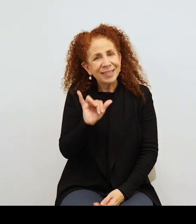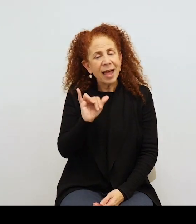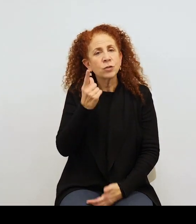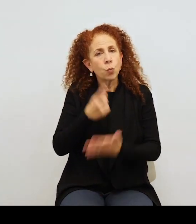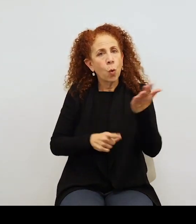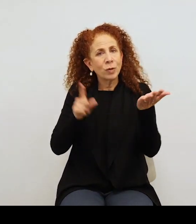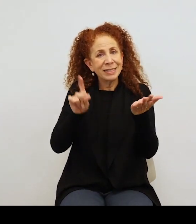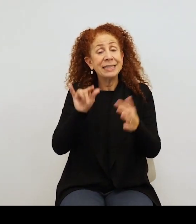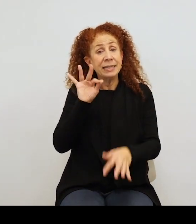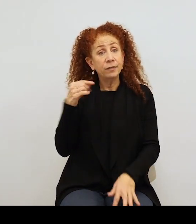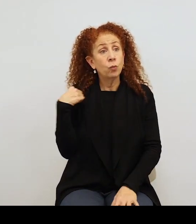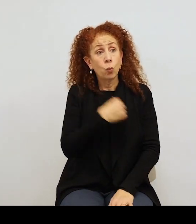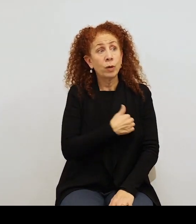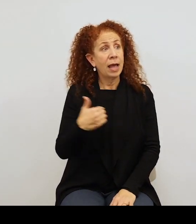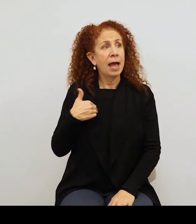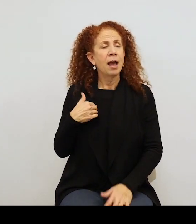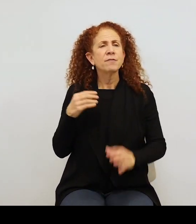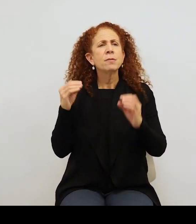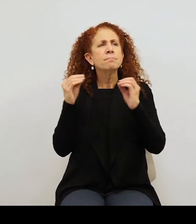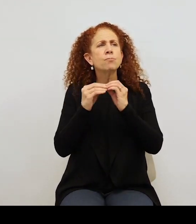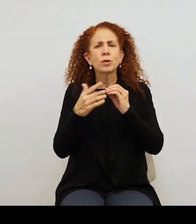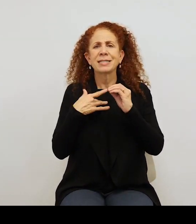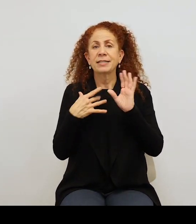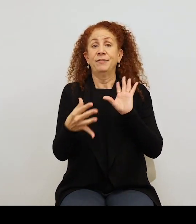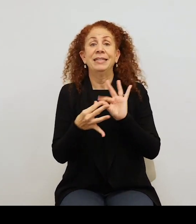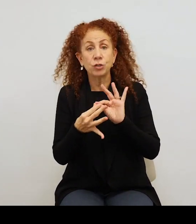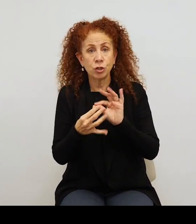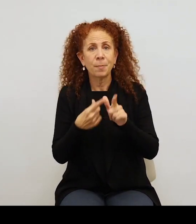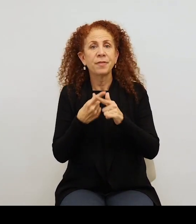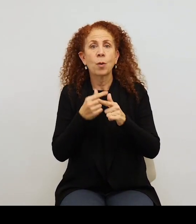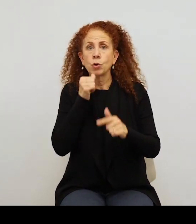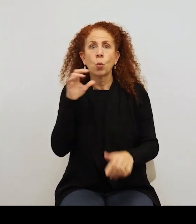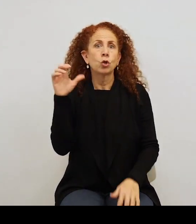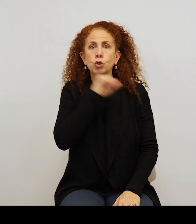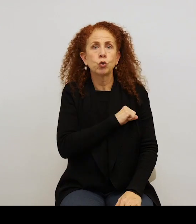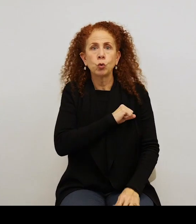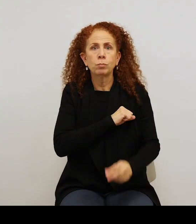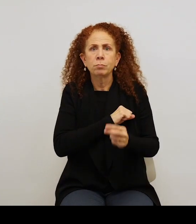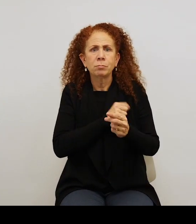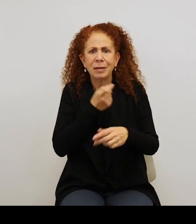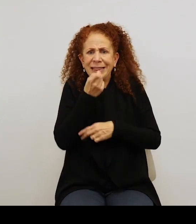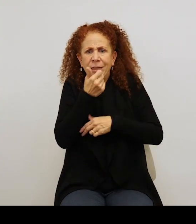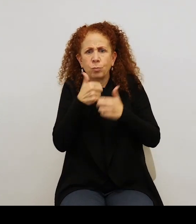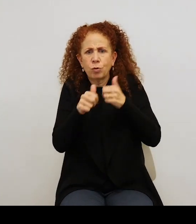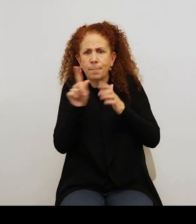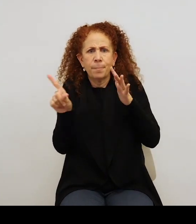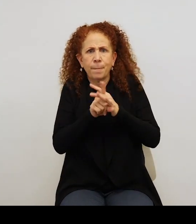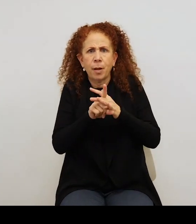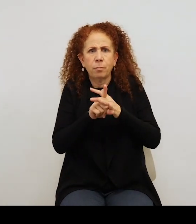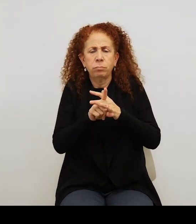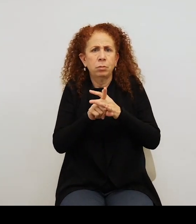If we have more a sense of kinship, then it's not as soon as there is the smallest kind of problem that emerges, then--